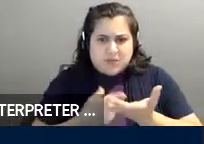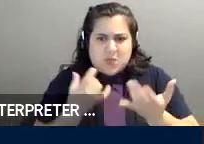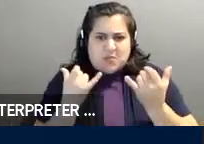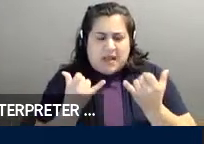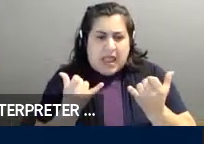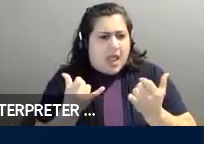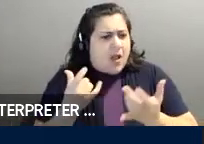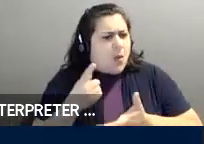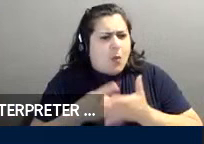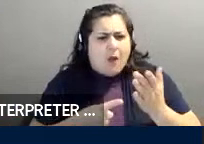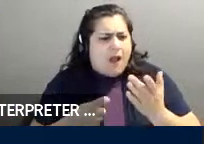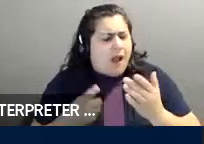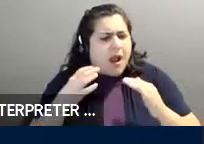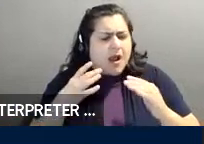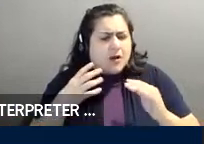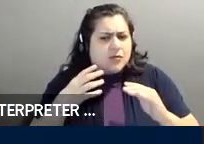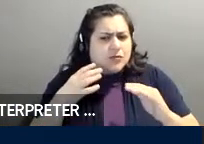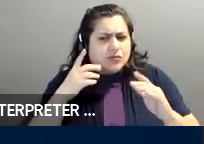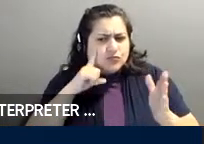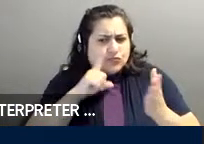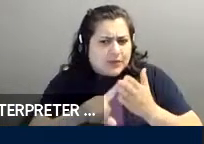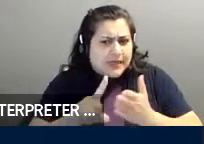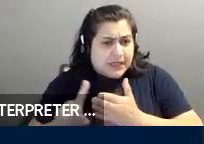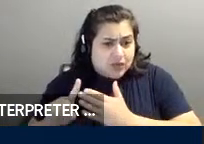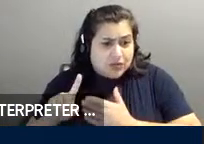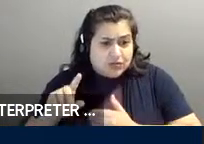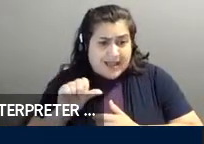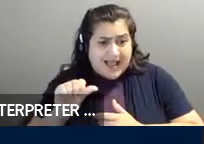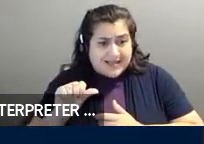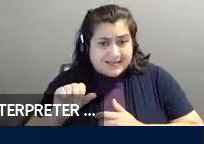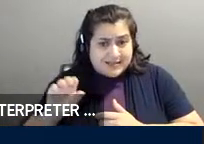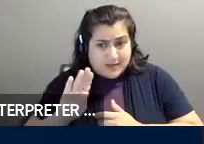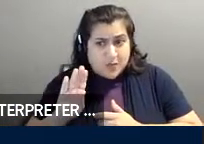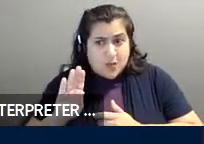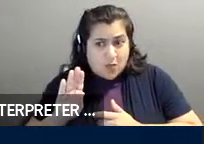that the Access Board conducted to try to address this question.